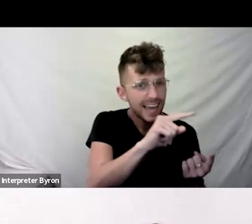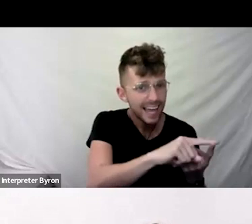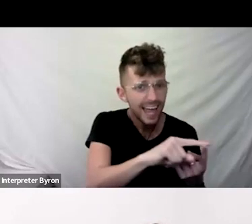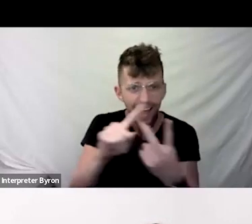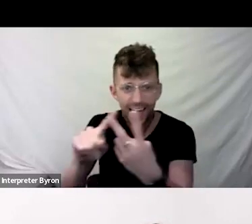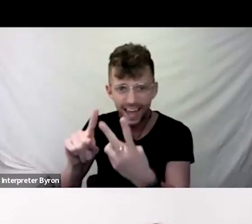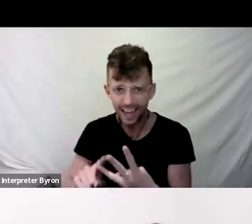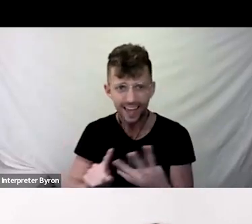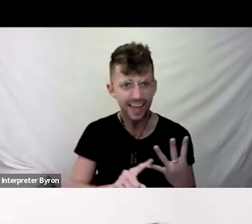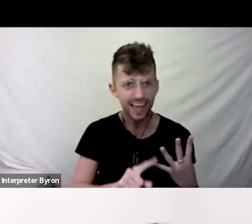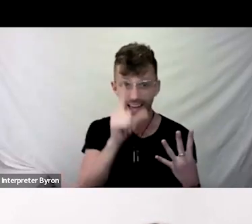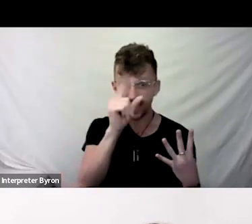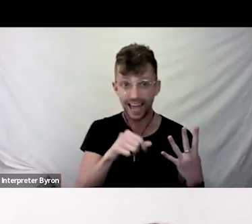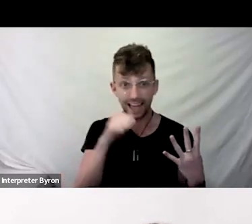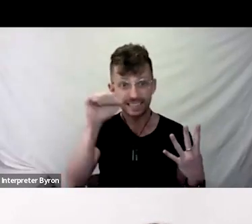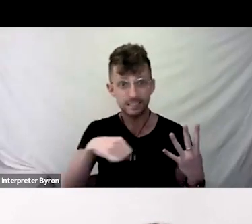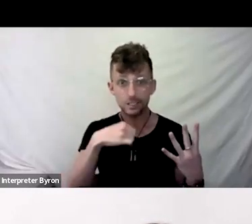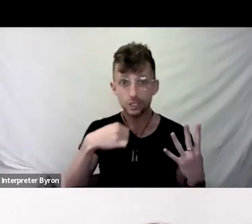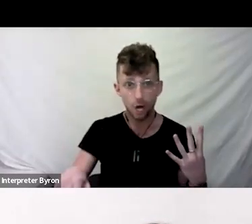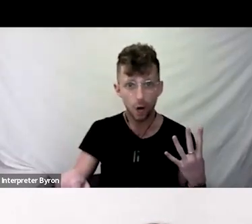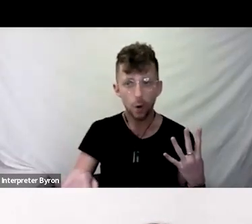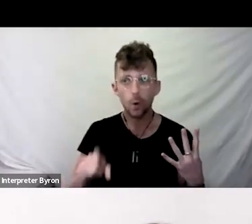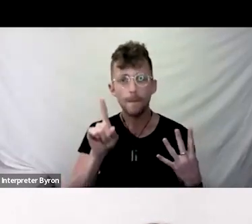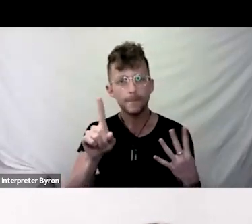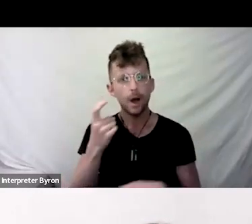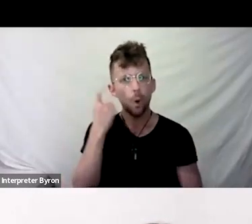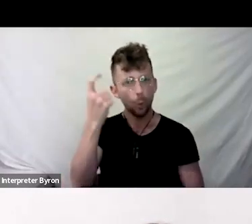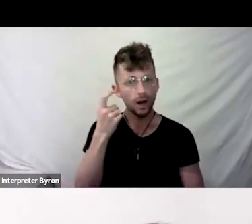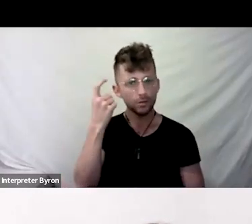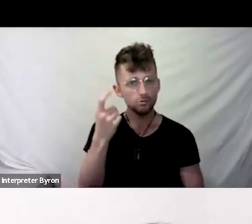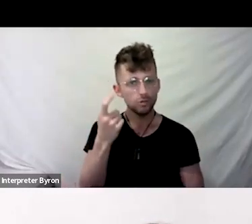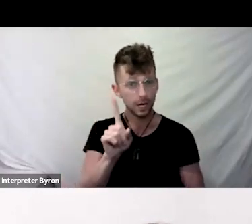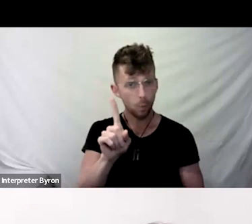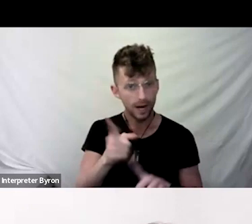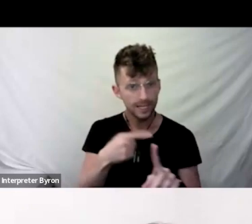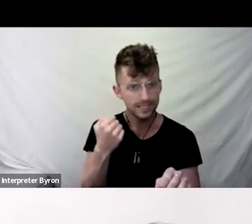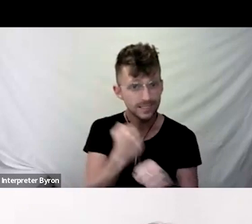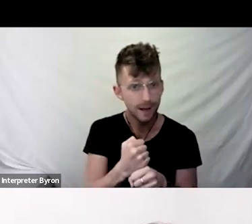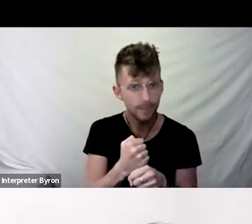in relation to those, but for example, there’s -